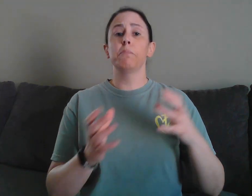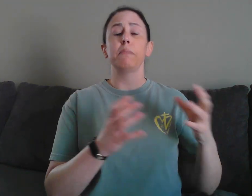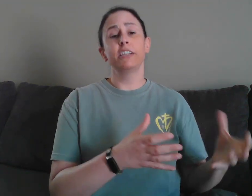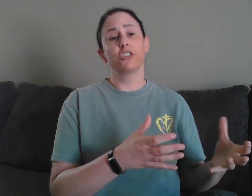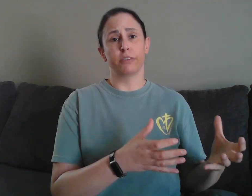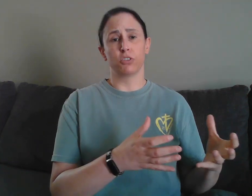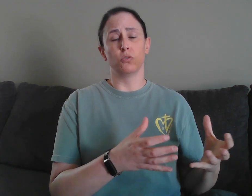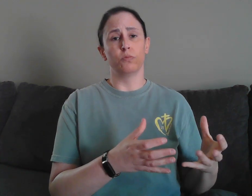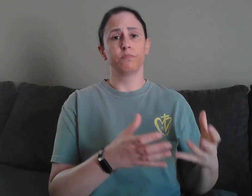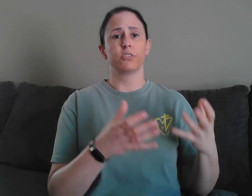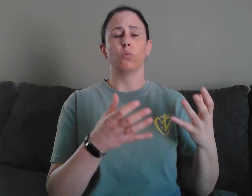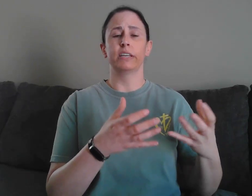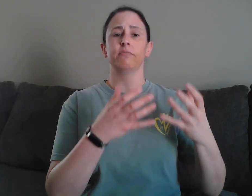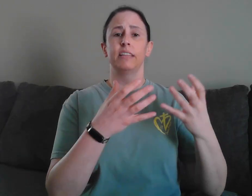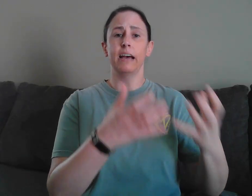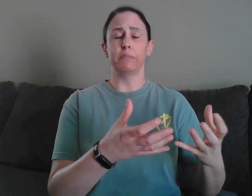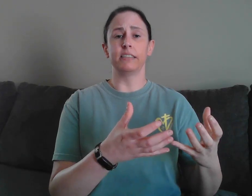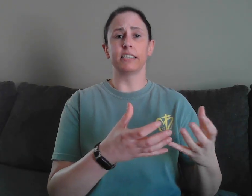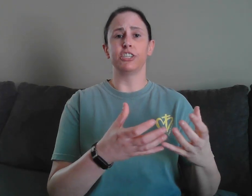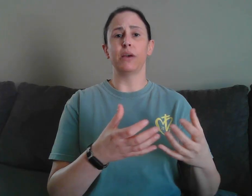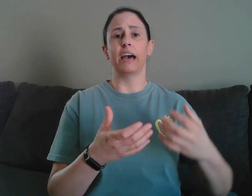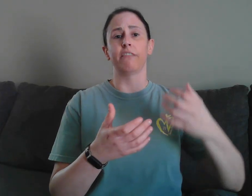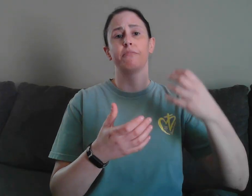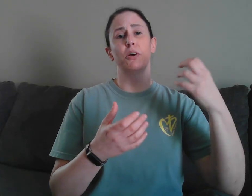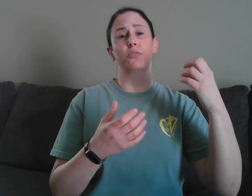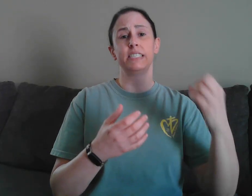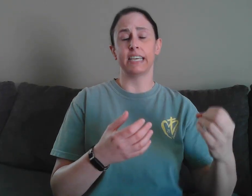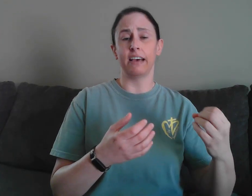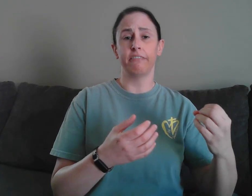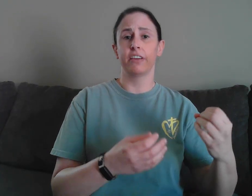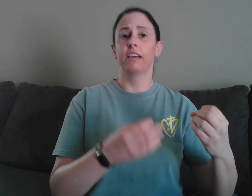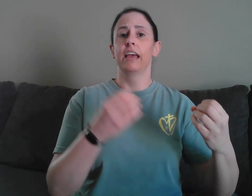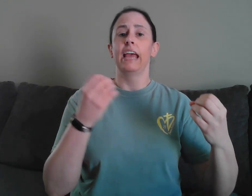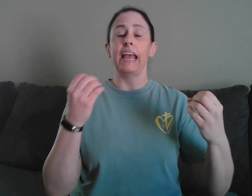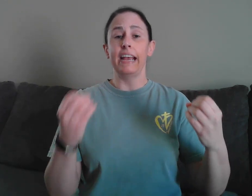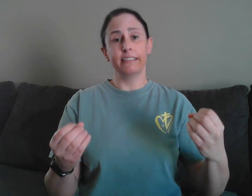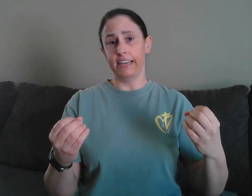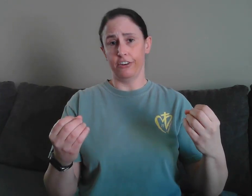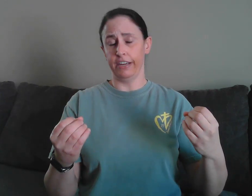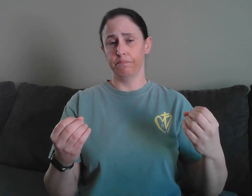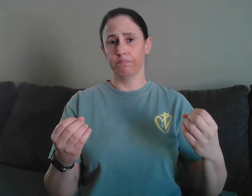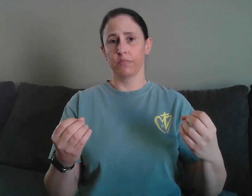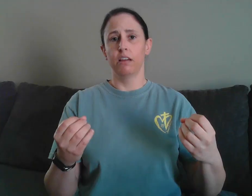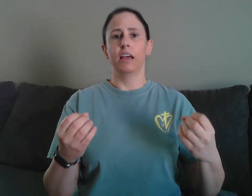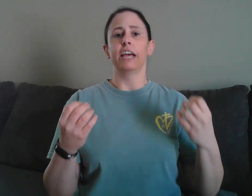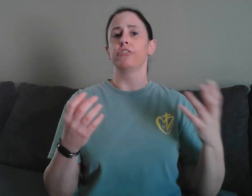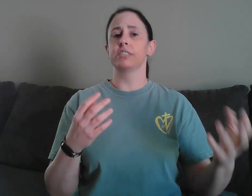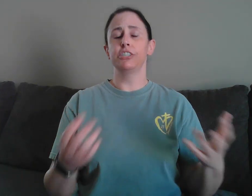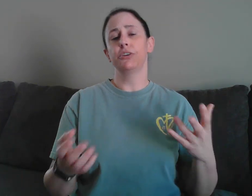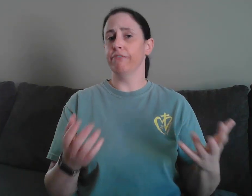a mainstream school. So what that means is you have both deaf and hearing and you'll see two